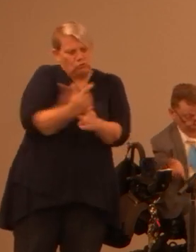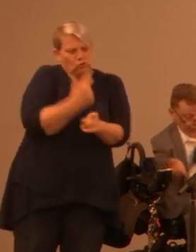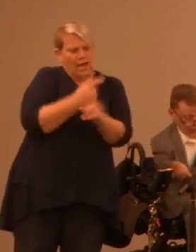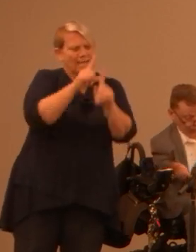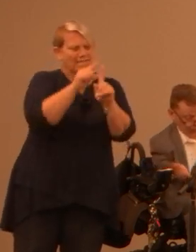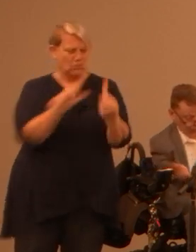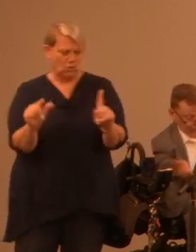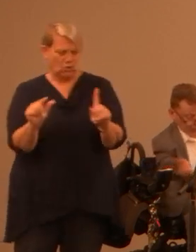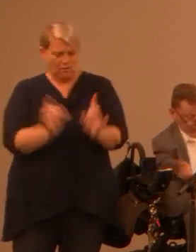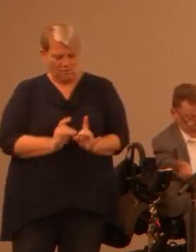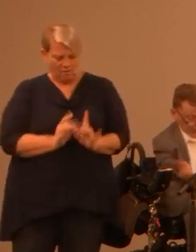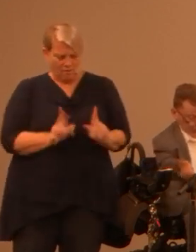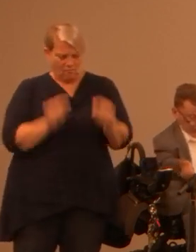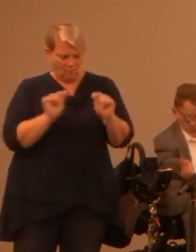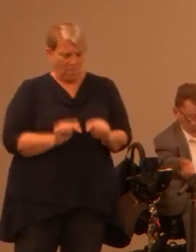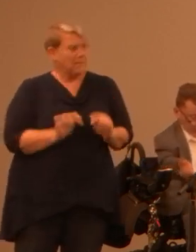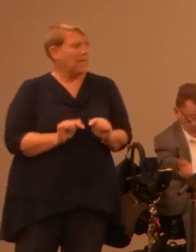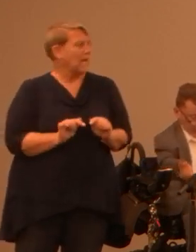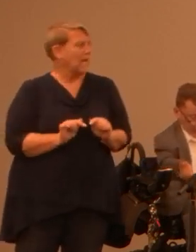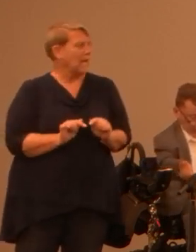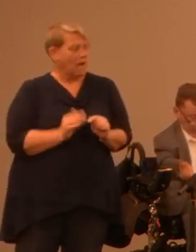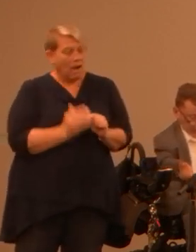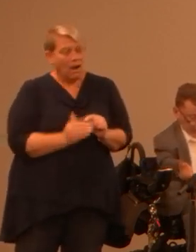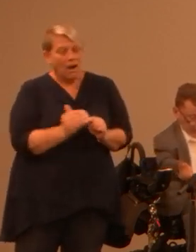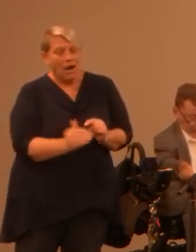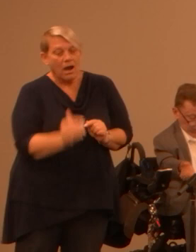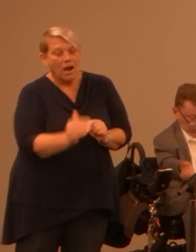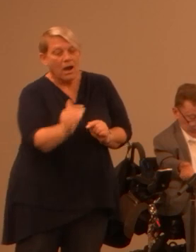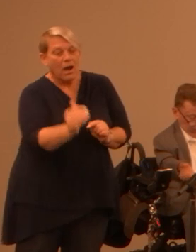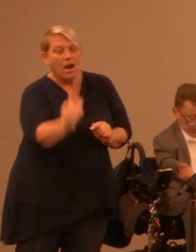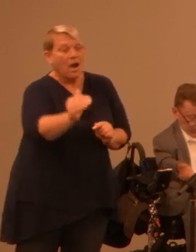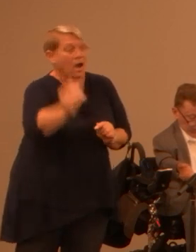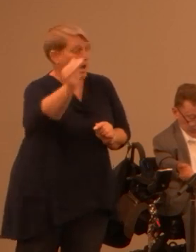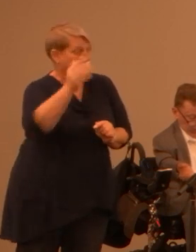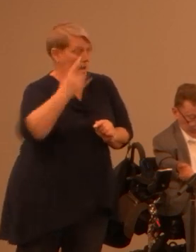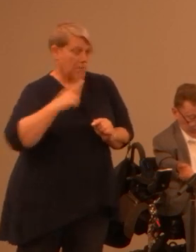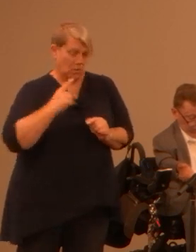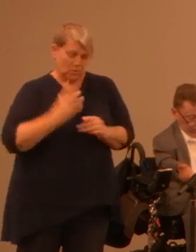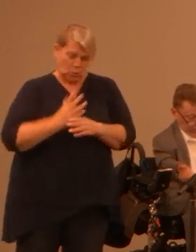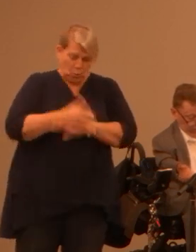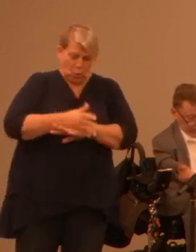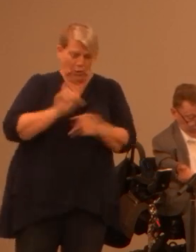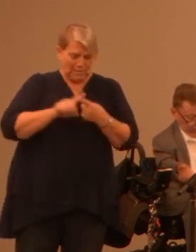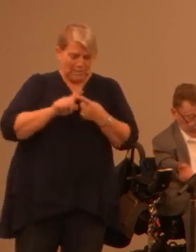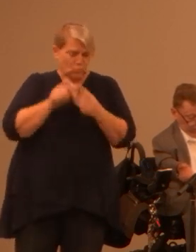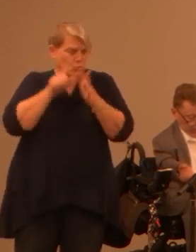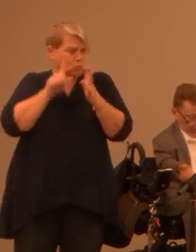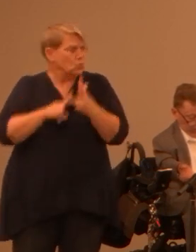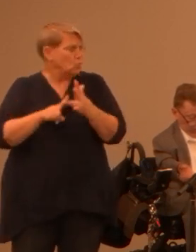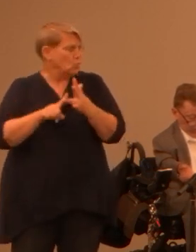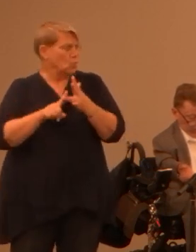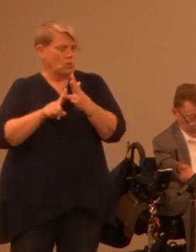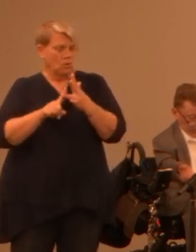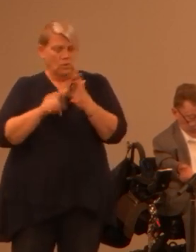the beginning, because there is so much work still to do in achieving accessible